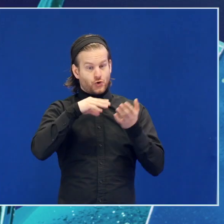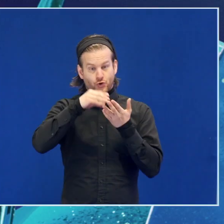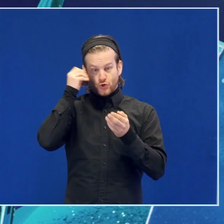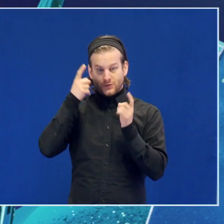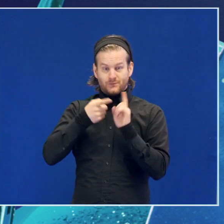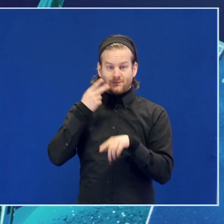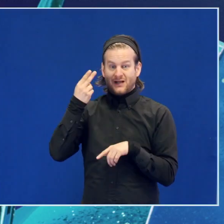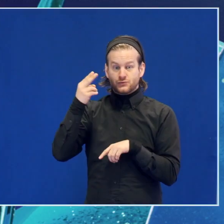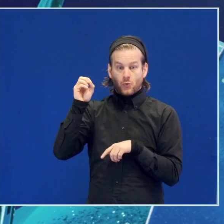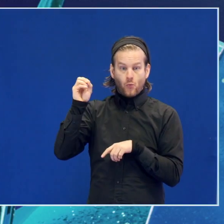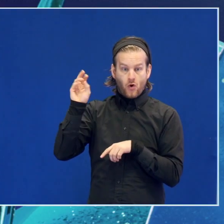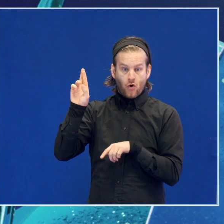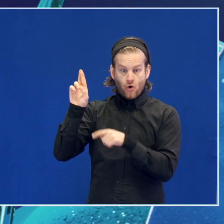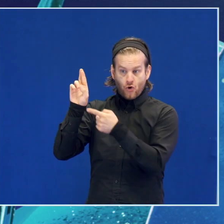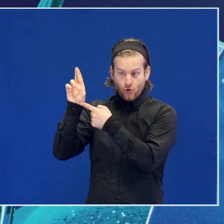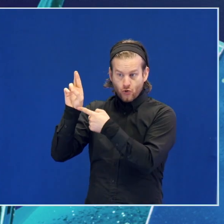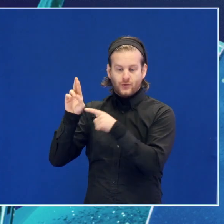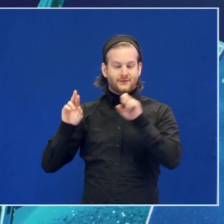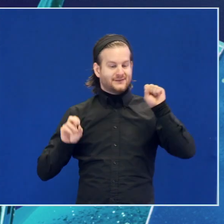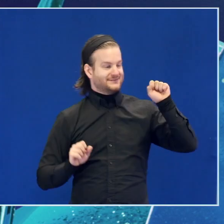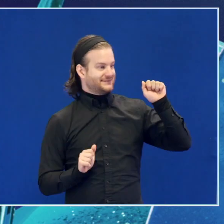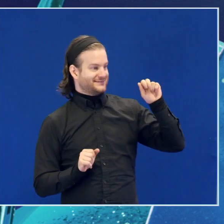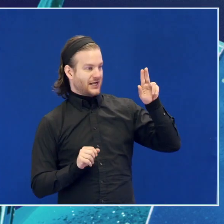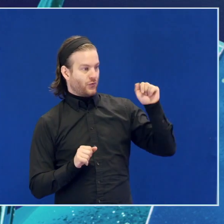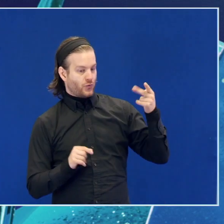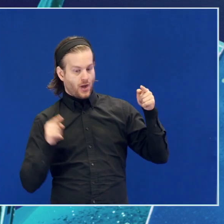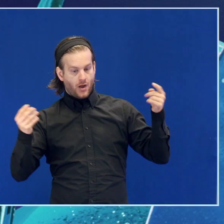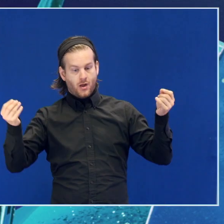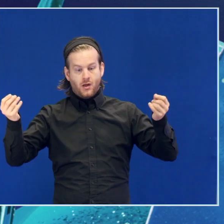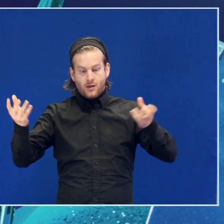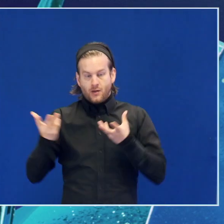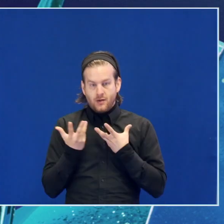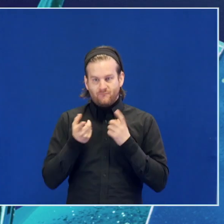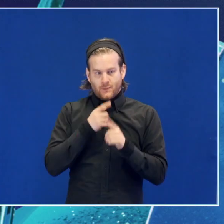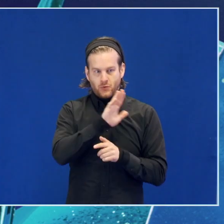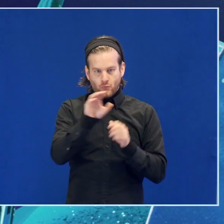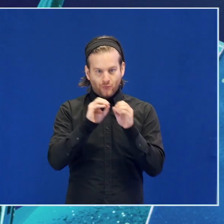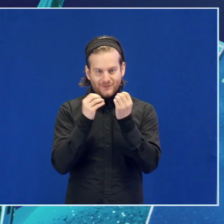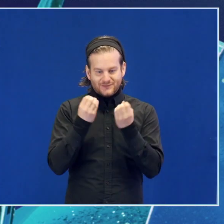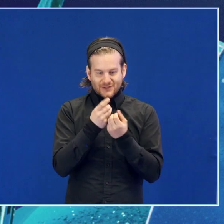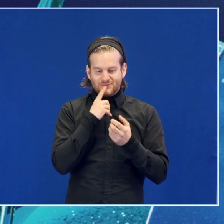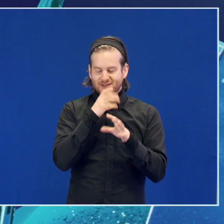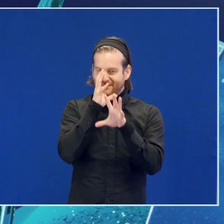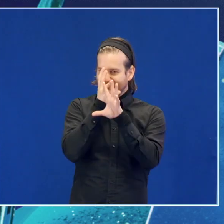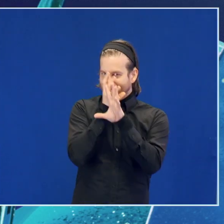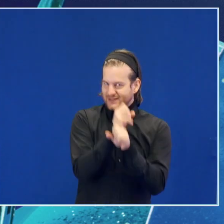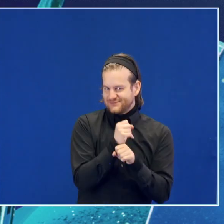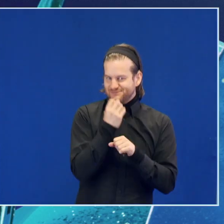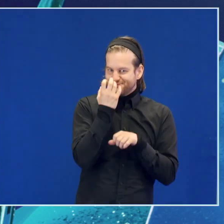at their organization, it's fascinating to me what can be done to change an environment.